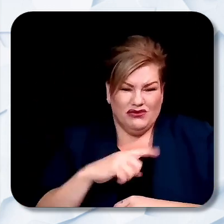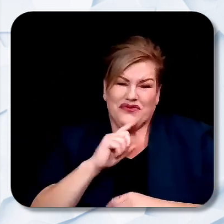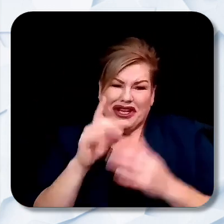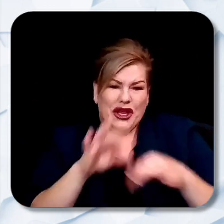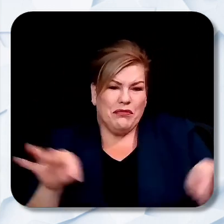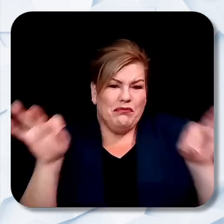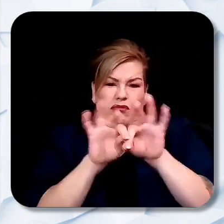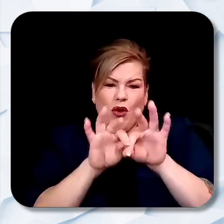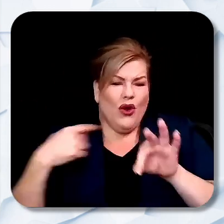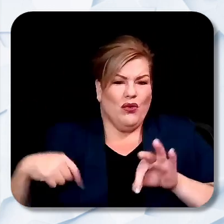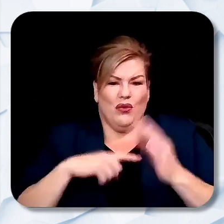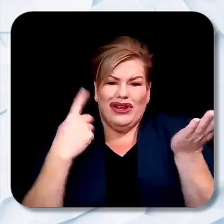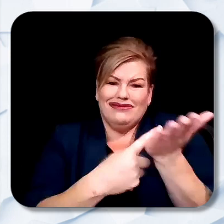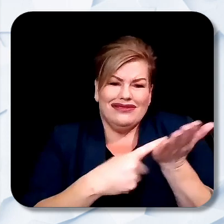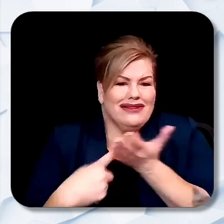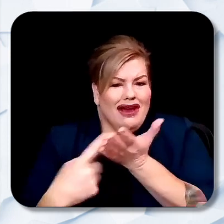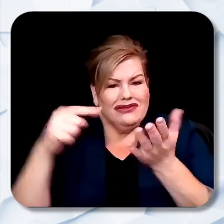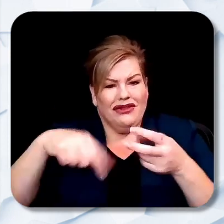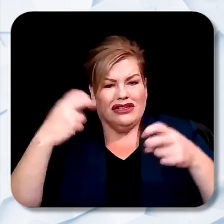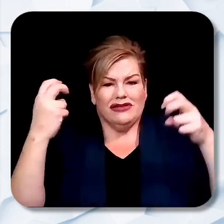to talk about the crisis We're facing and to talk about how we can